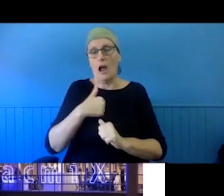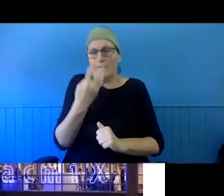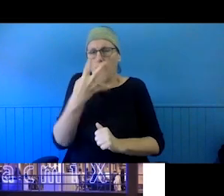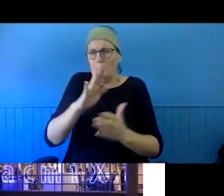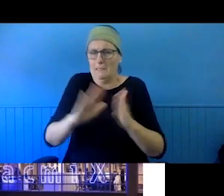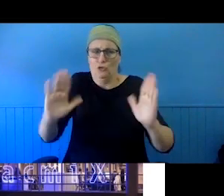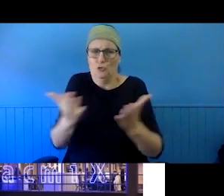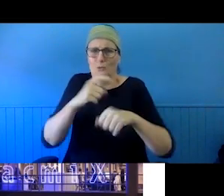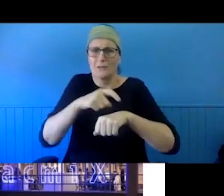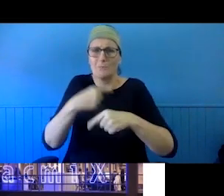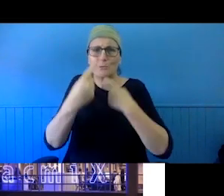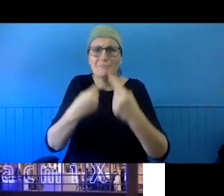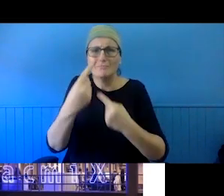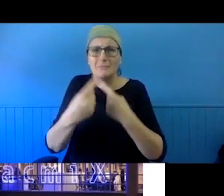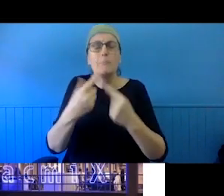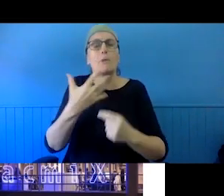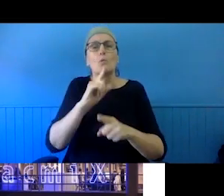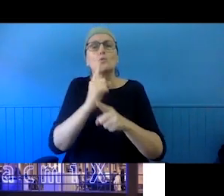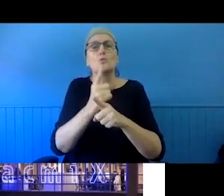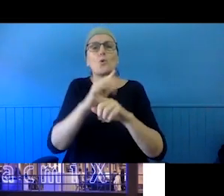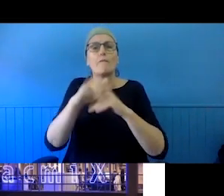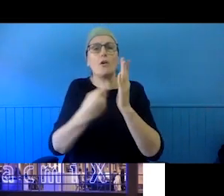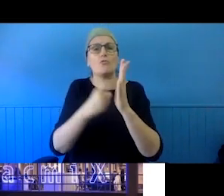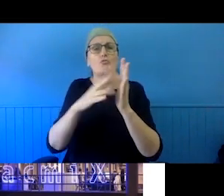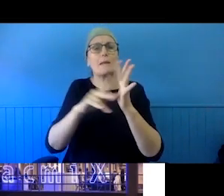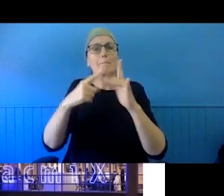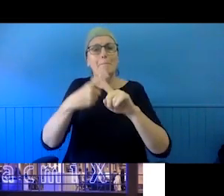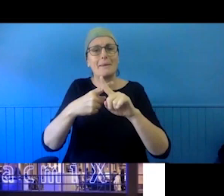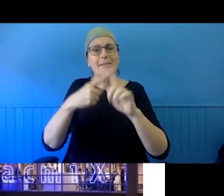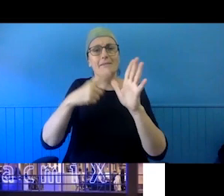Academy, which we launched this week, which is 500 talks from some